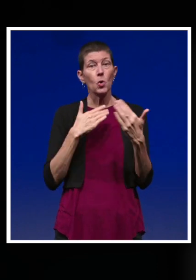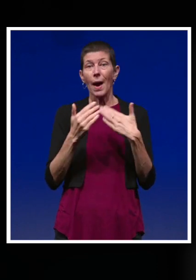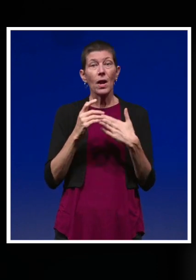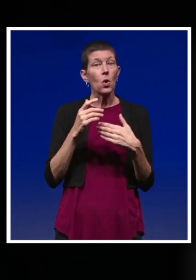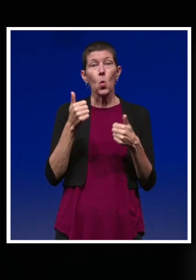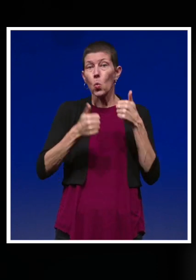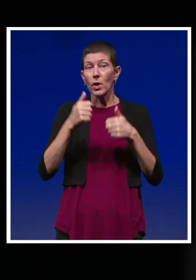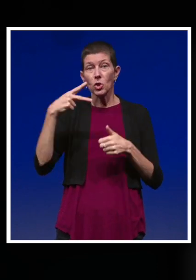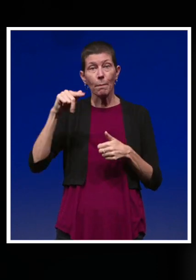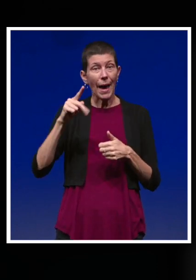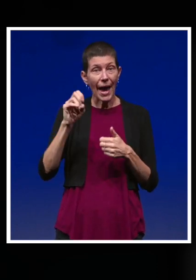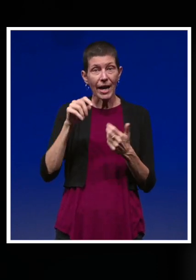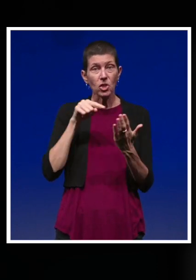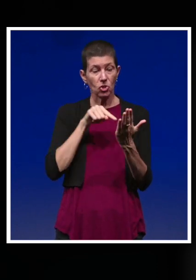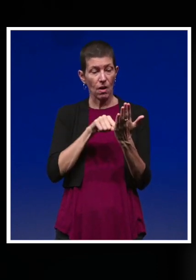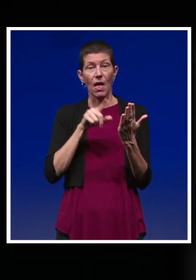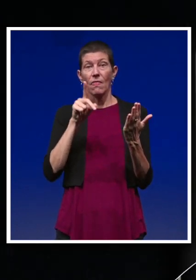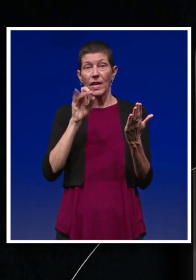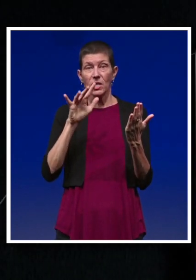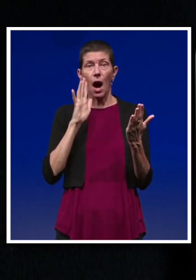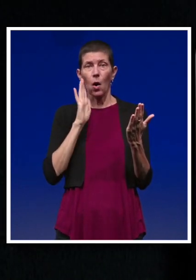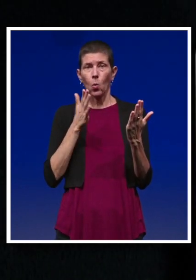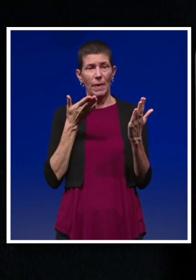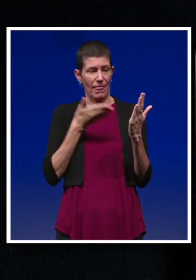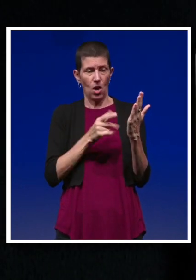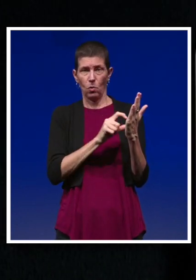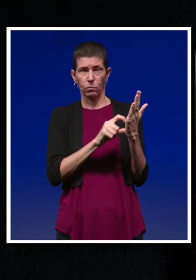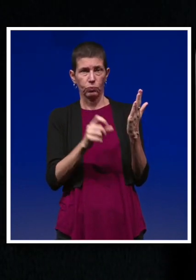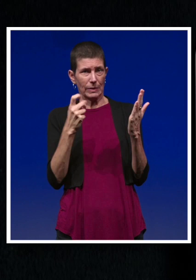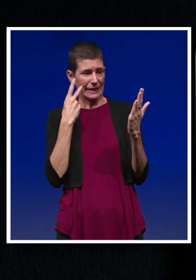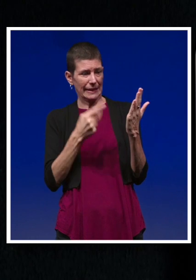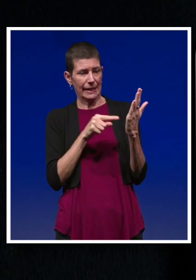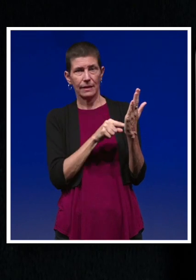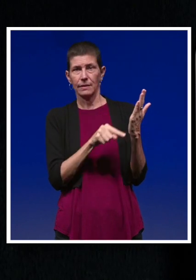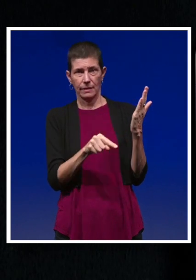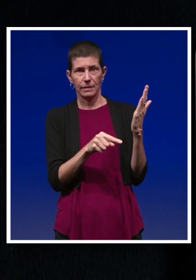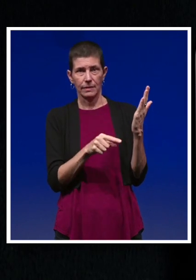No matter what page of your homescreen you are on, this dock will always be visible.